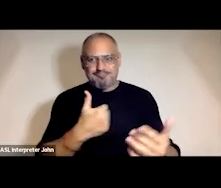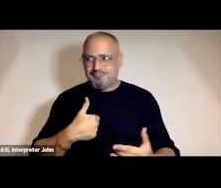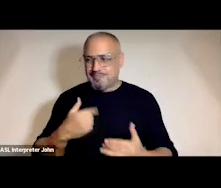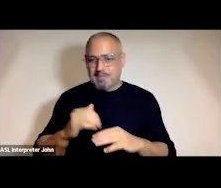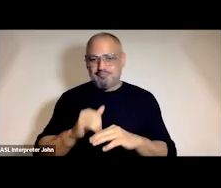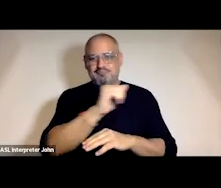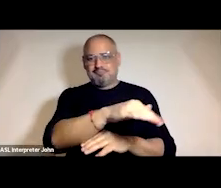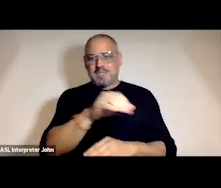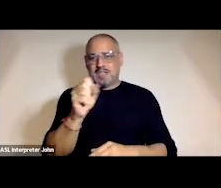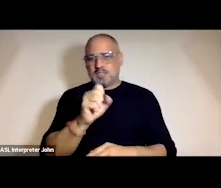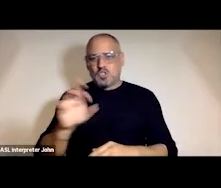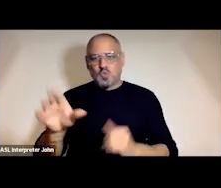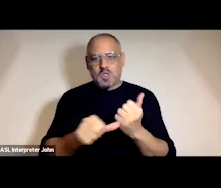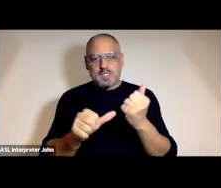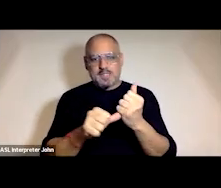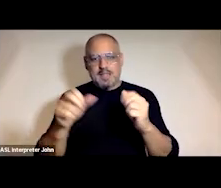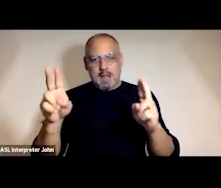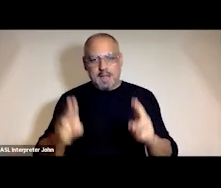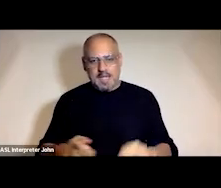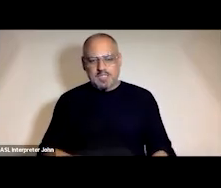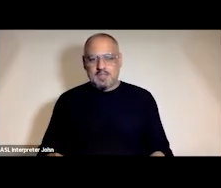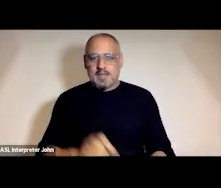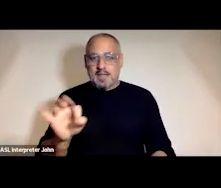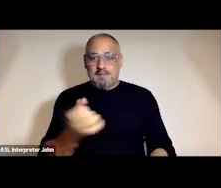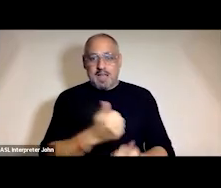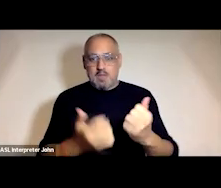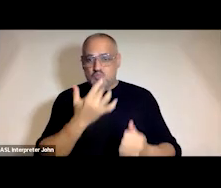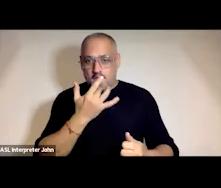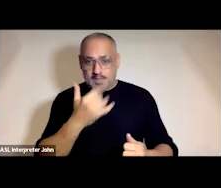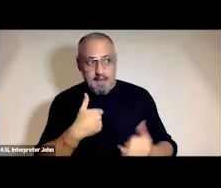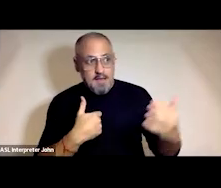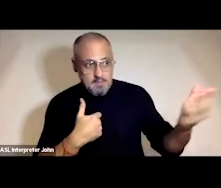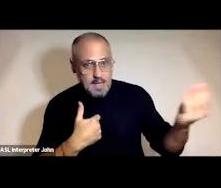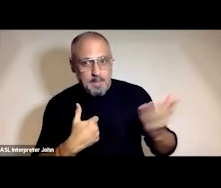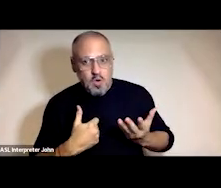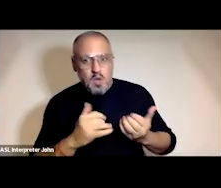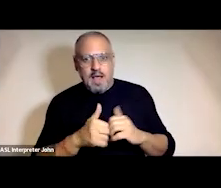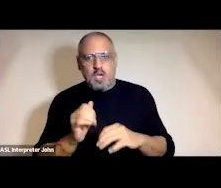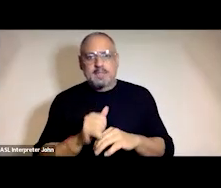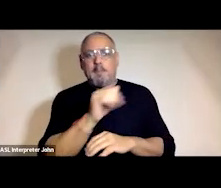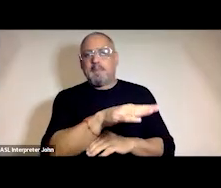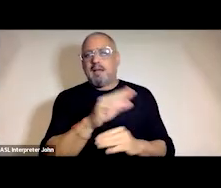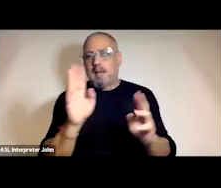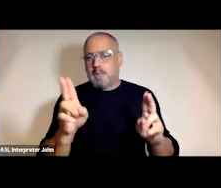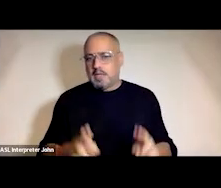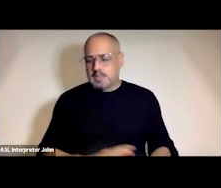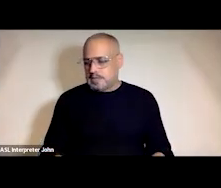SOAR-assisted applications and ask if they have any preferences for how you submit those applications.